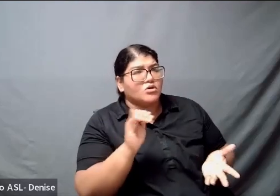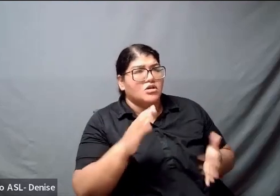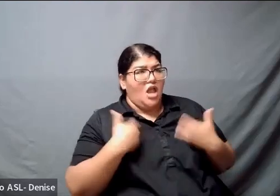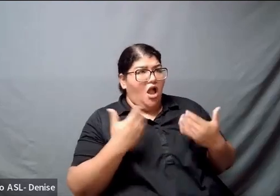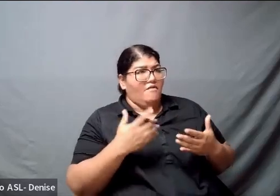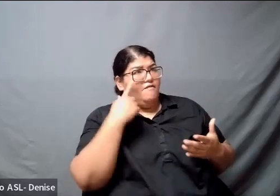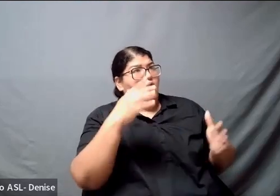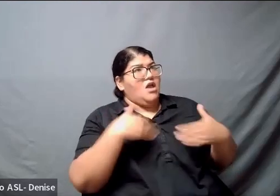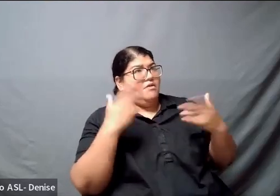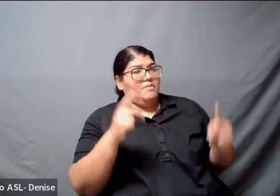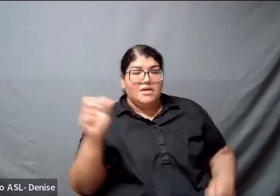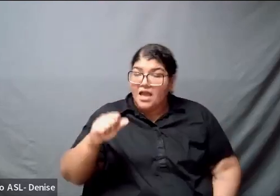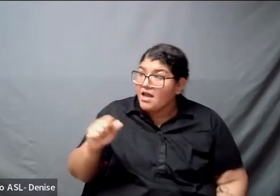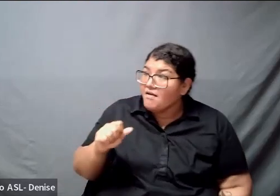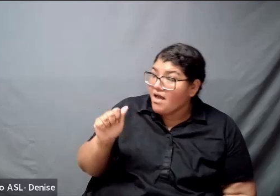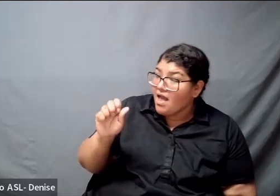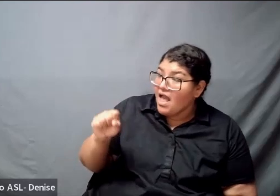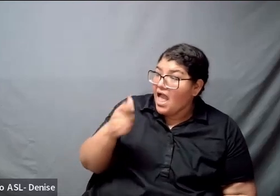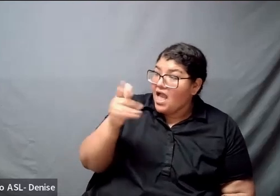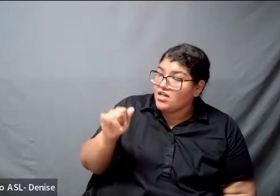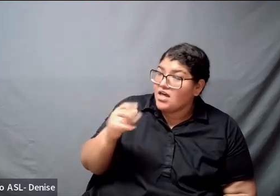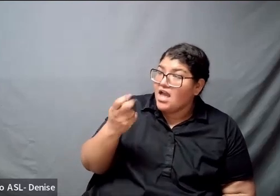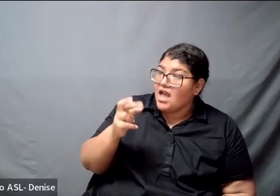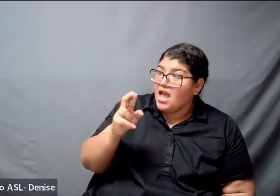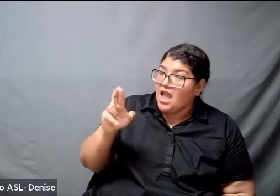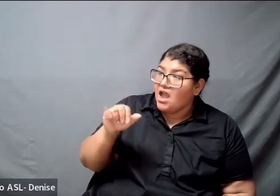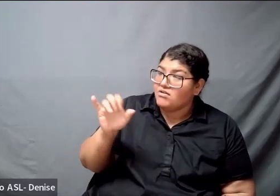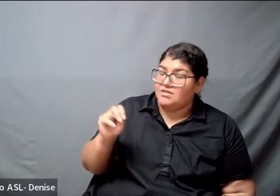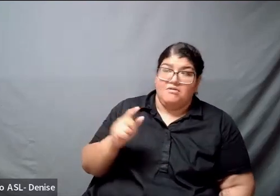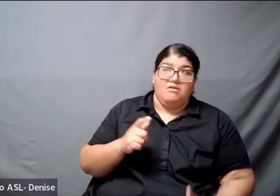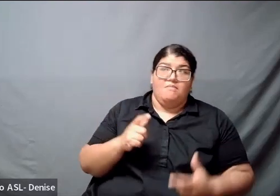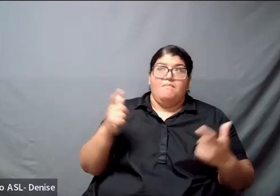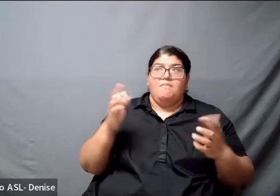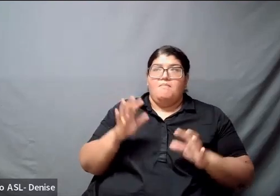Vashti Harrison's Big came out a couple of years ago and that's one of the most best books I've ever seen.